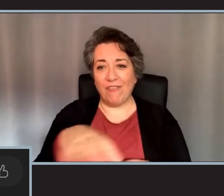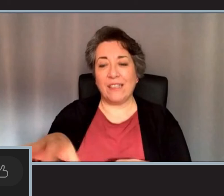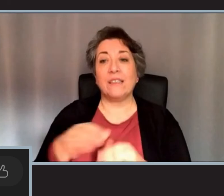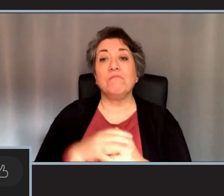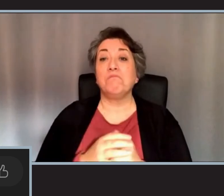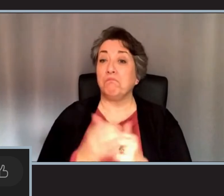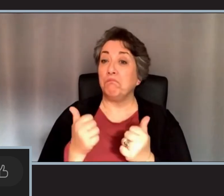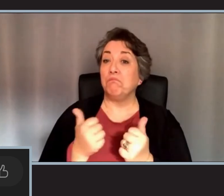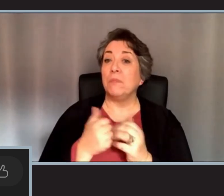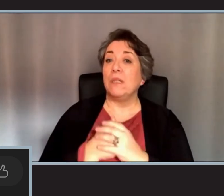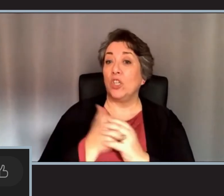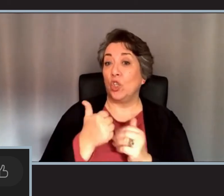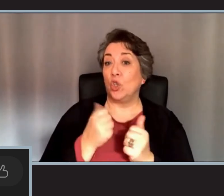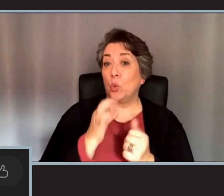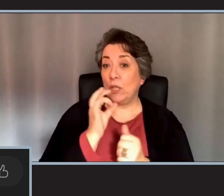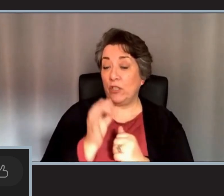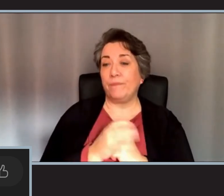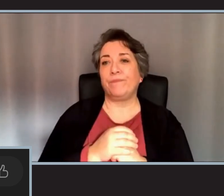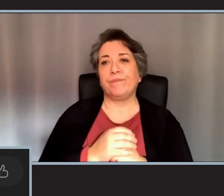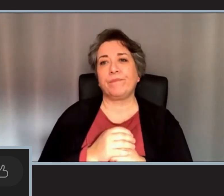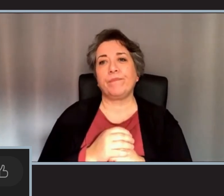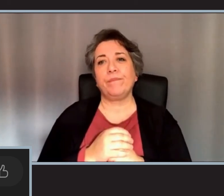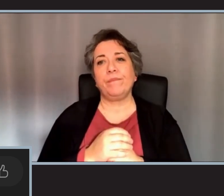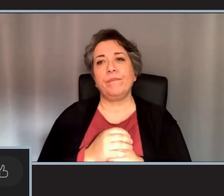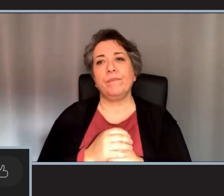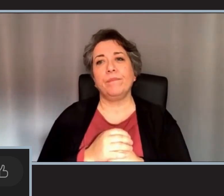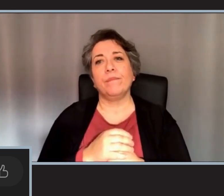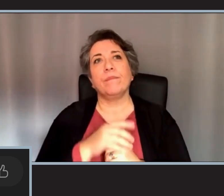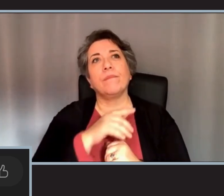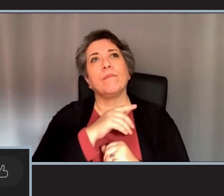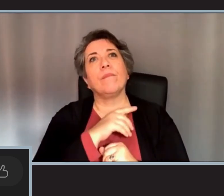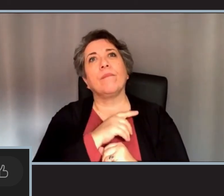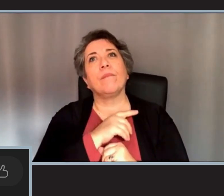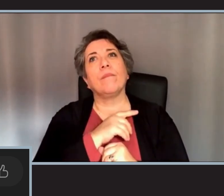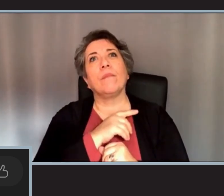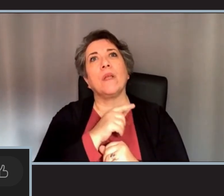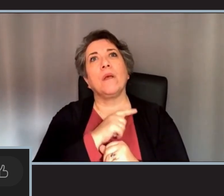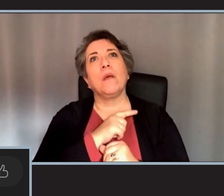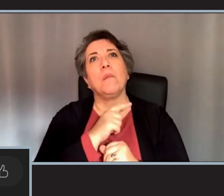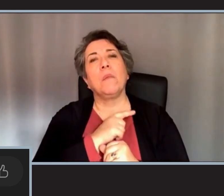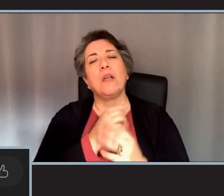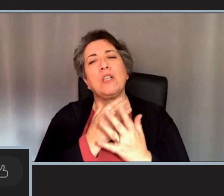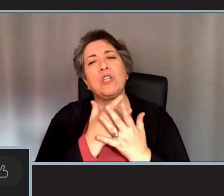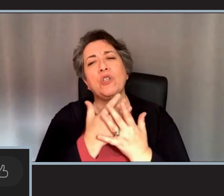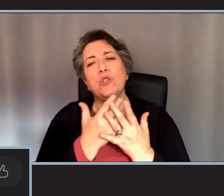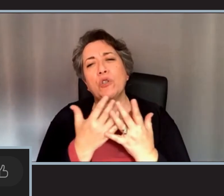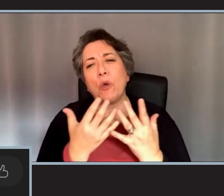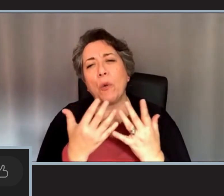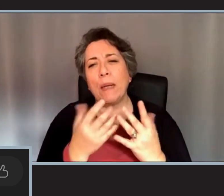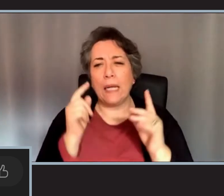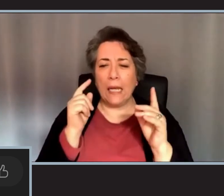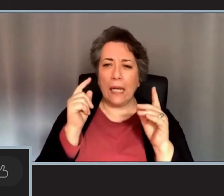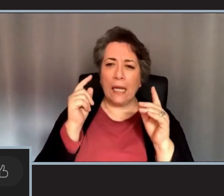I'd say probably due to the breadth of the types of resources that we use at universities,